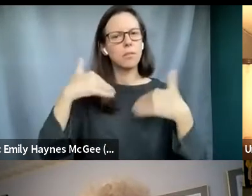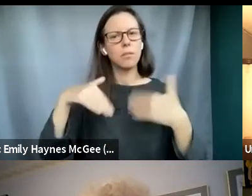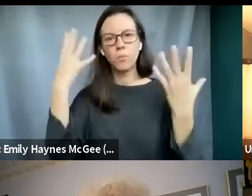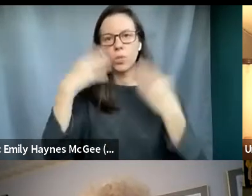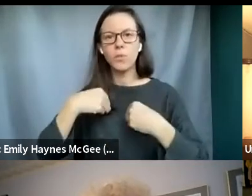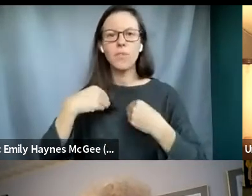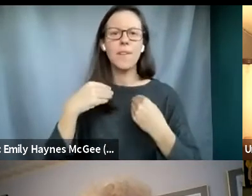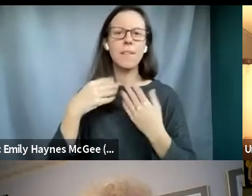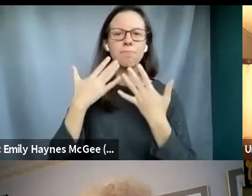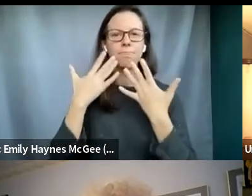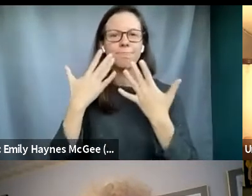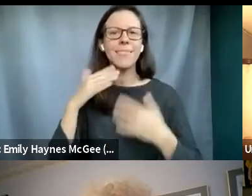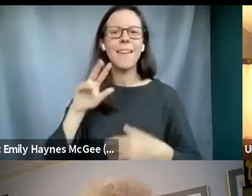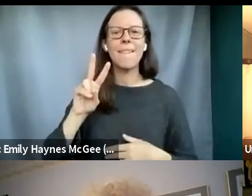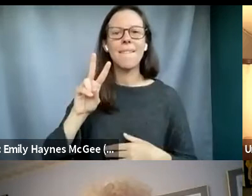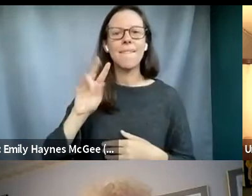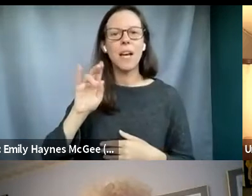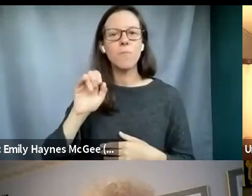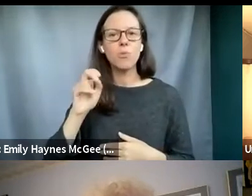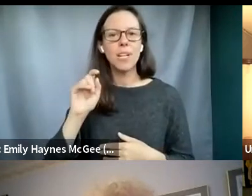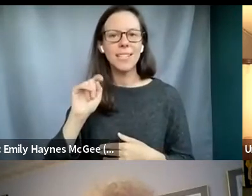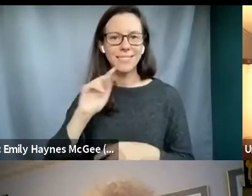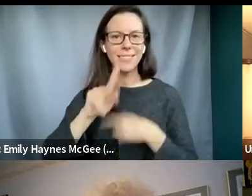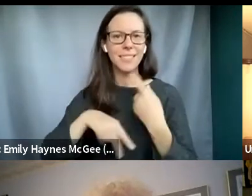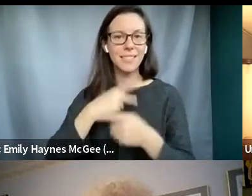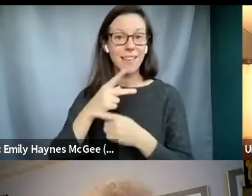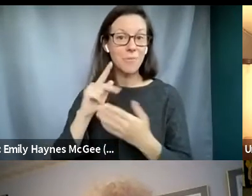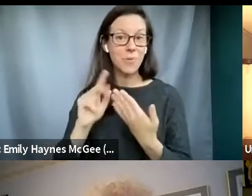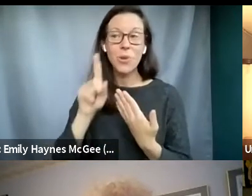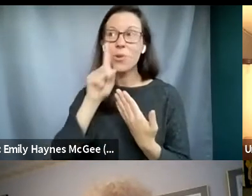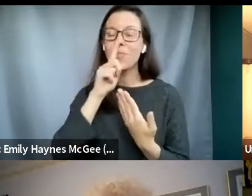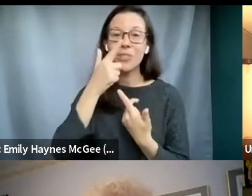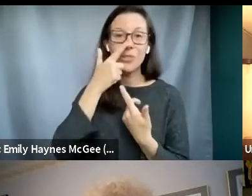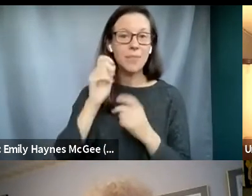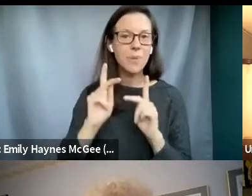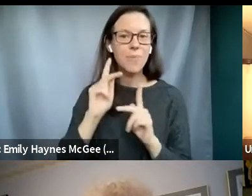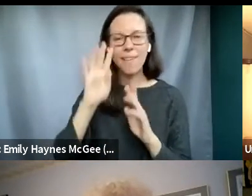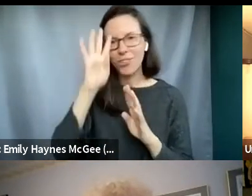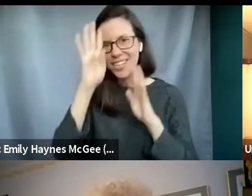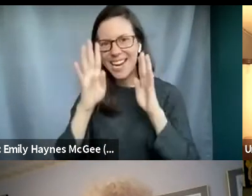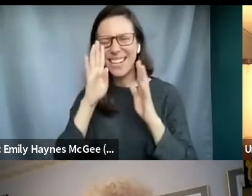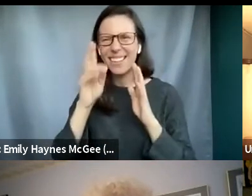You know, we are interested in people doing out of the box things, you know, trying things